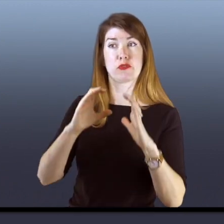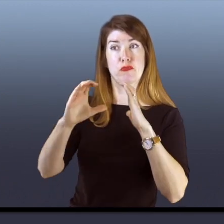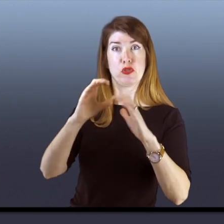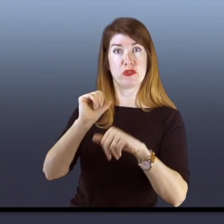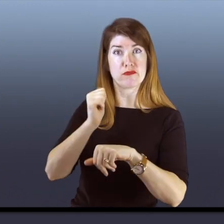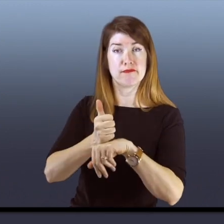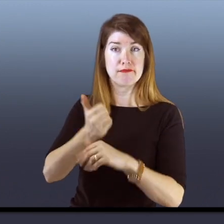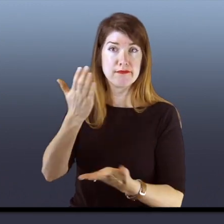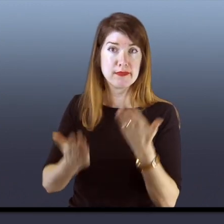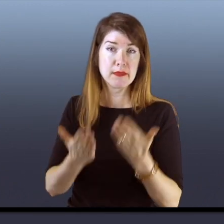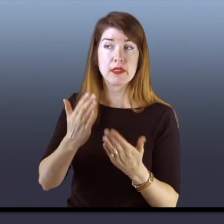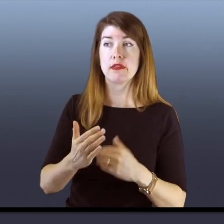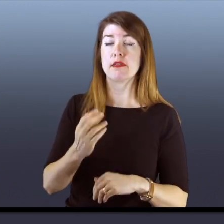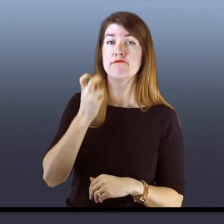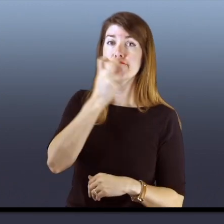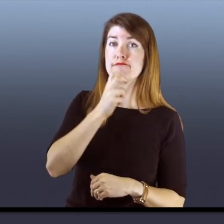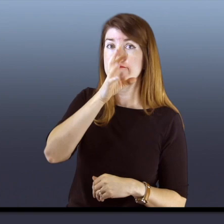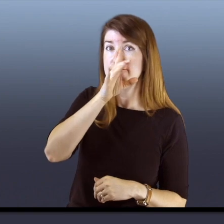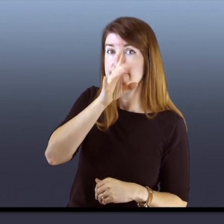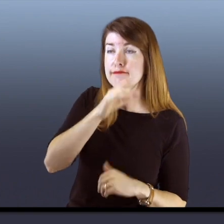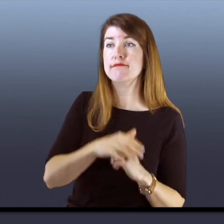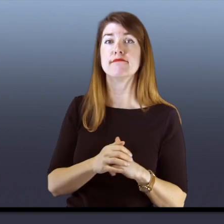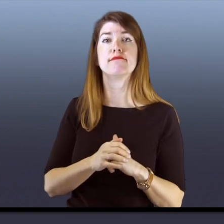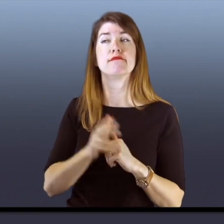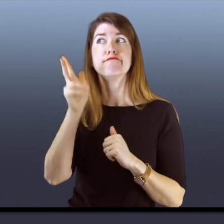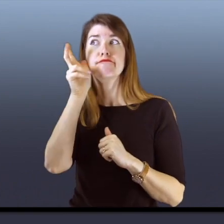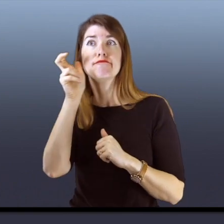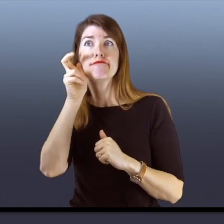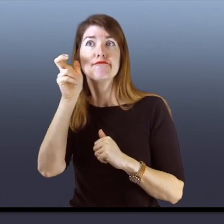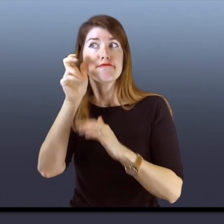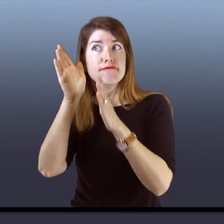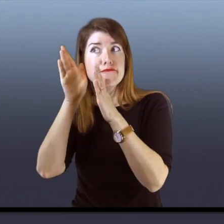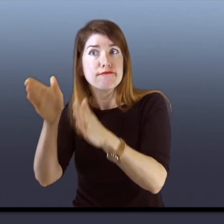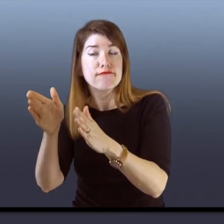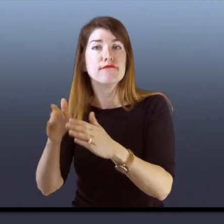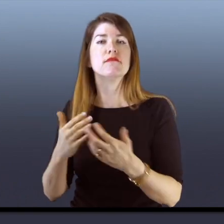and auditory skills being taught and emphasized or learning American Sign Language.